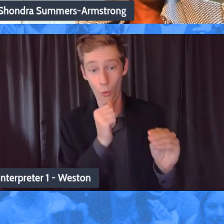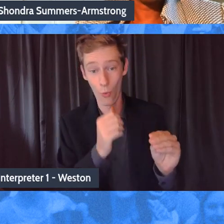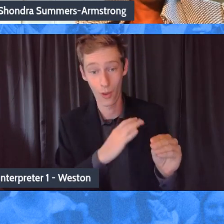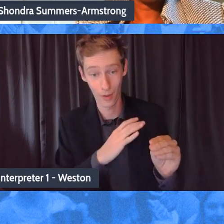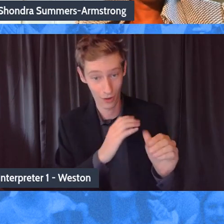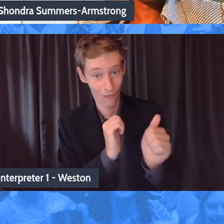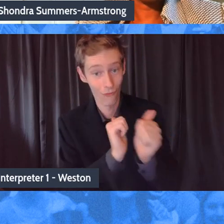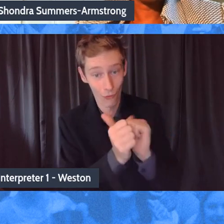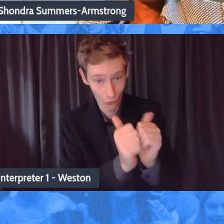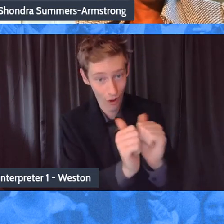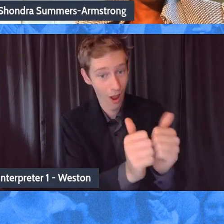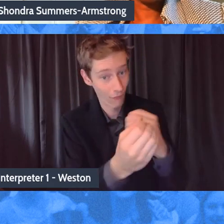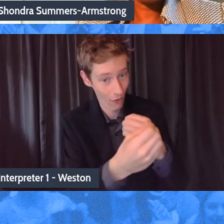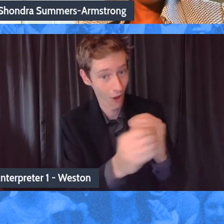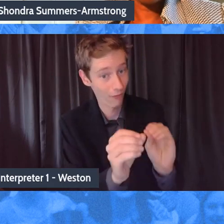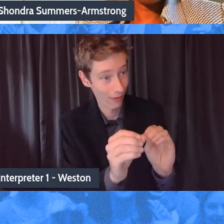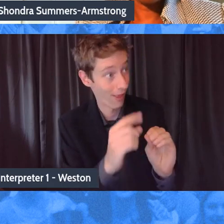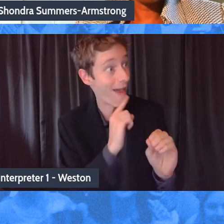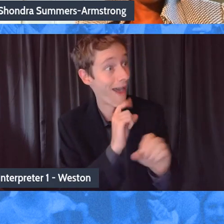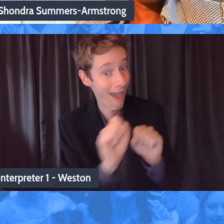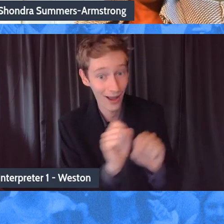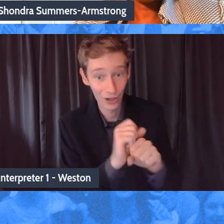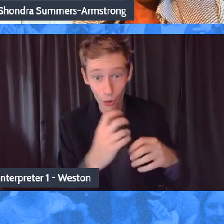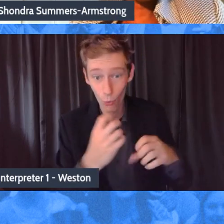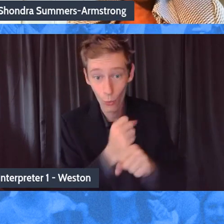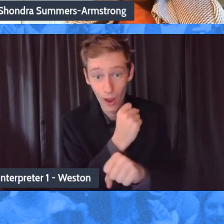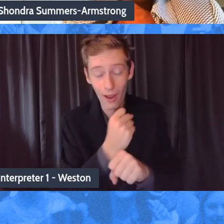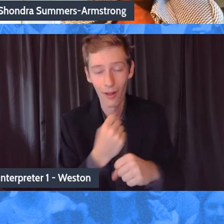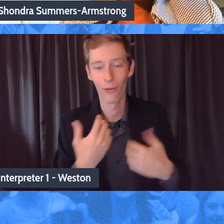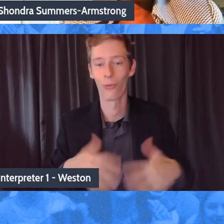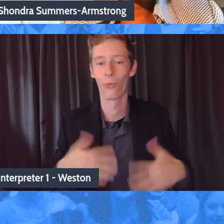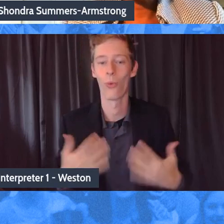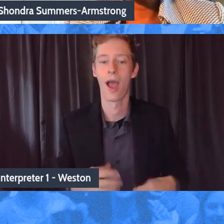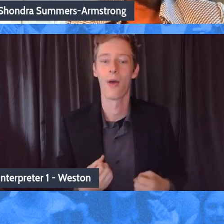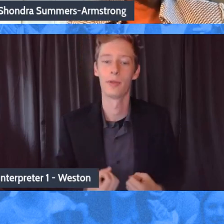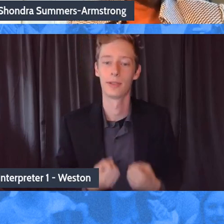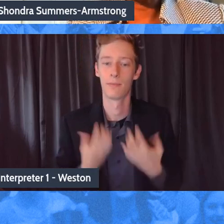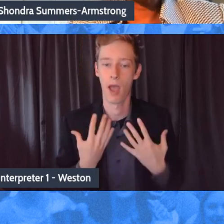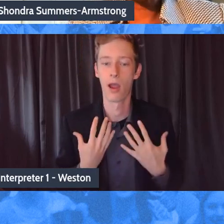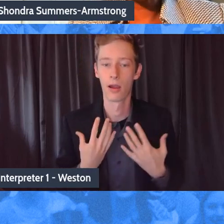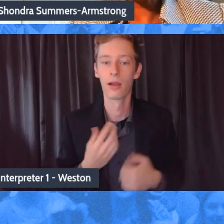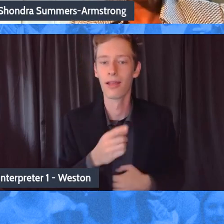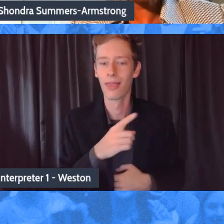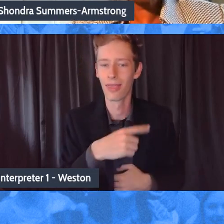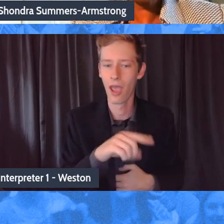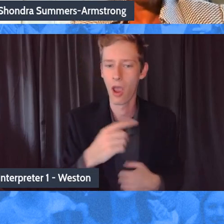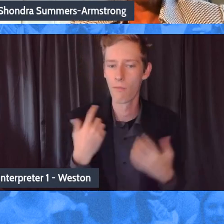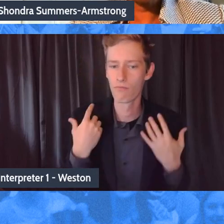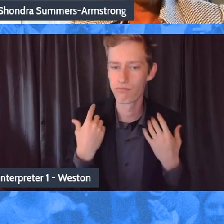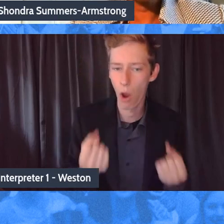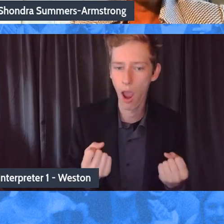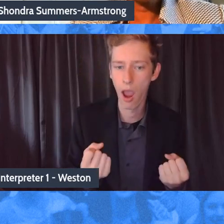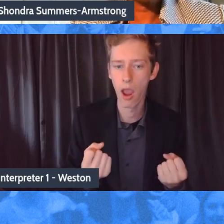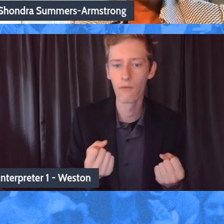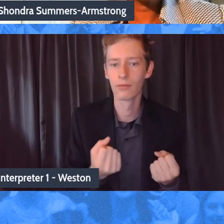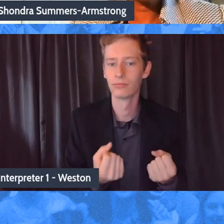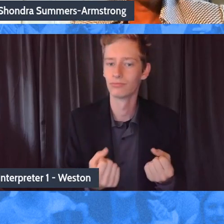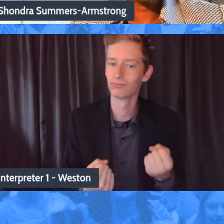who are unafraid to take on big issues and just be bold and really stand up for what their communities need.